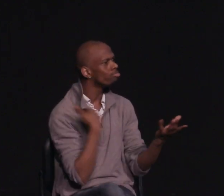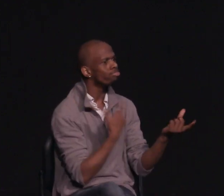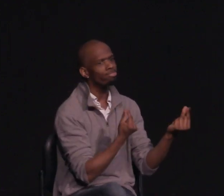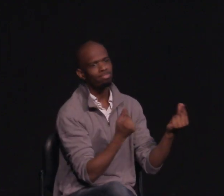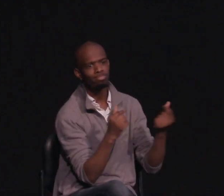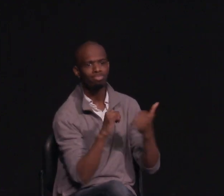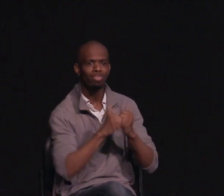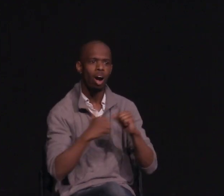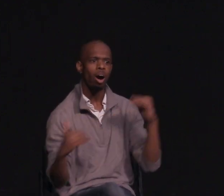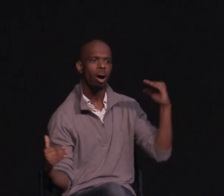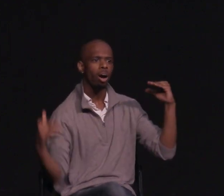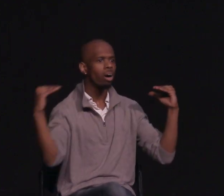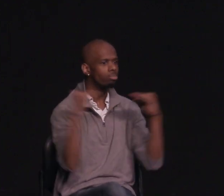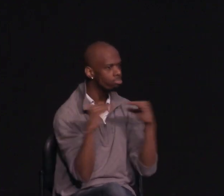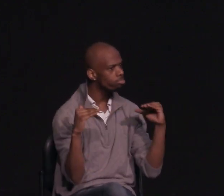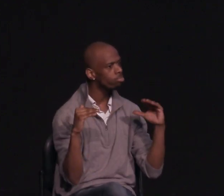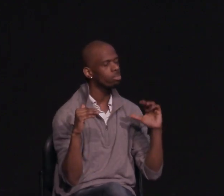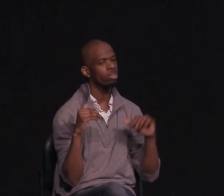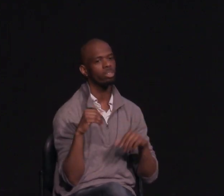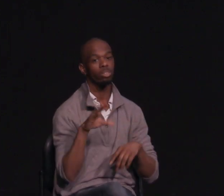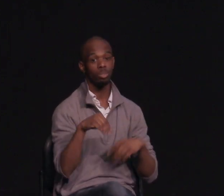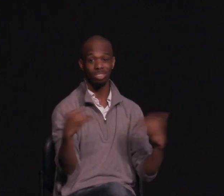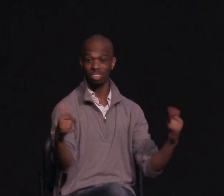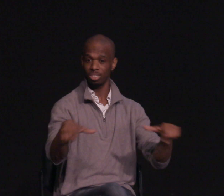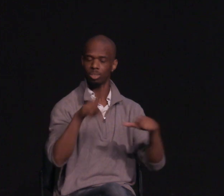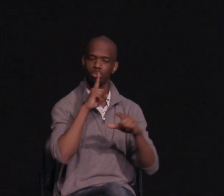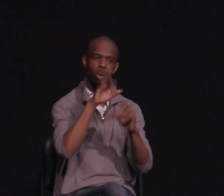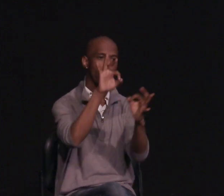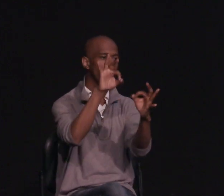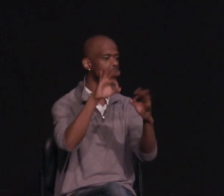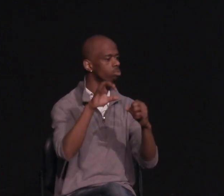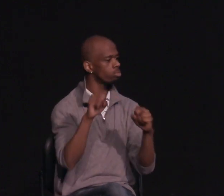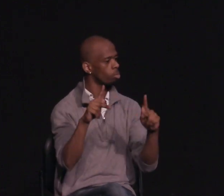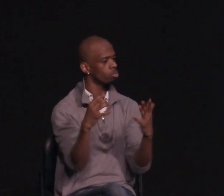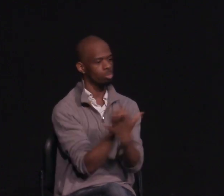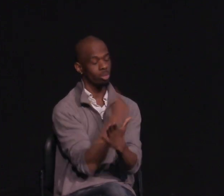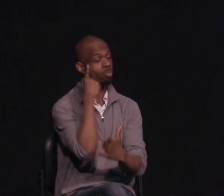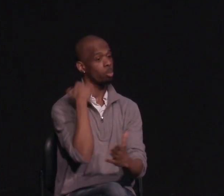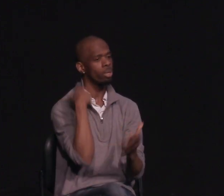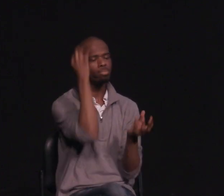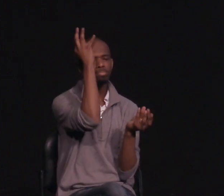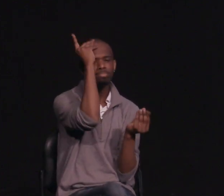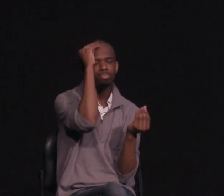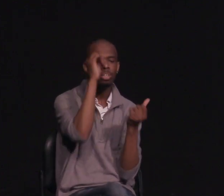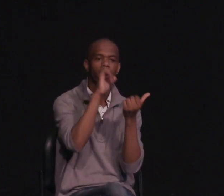psychic space to think differently about evolving the body of work that I've created over the past 2 decades